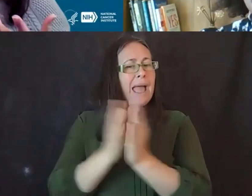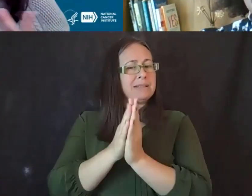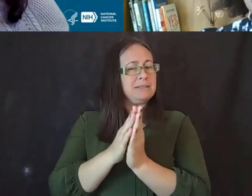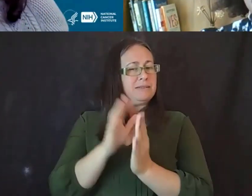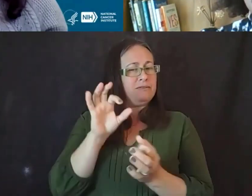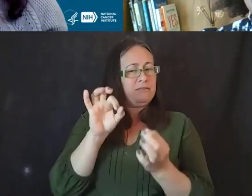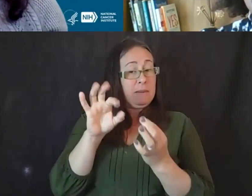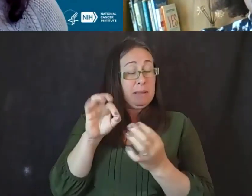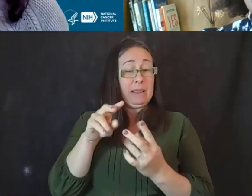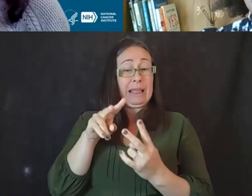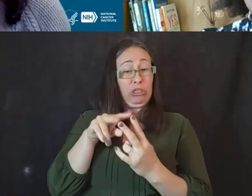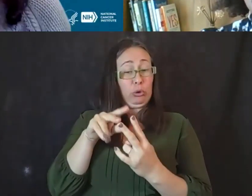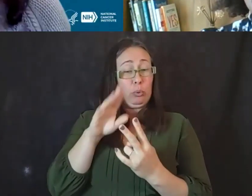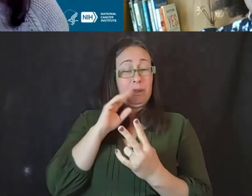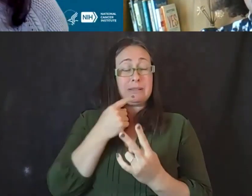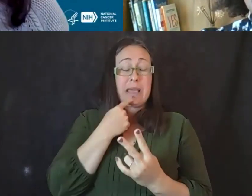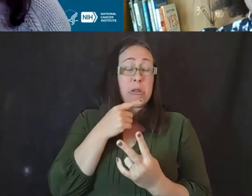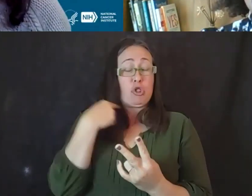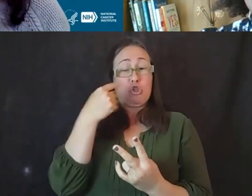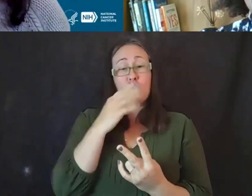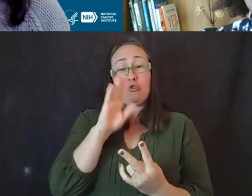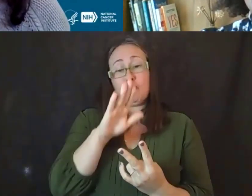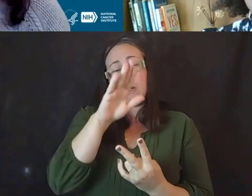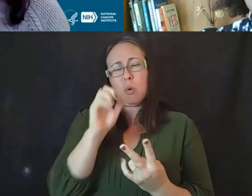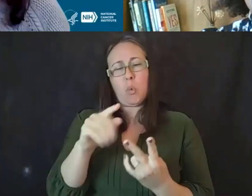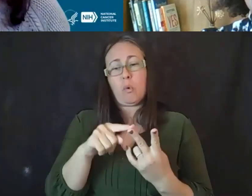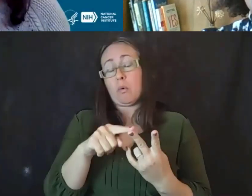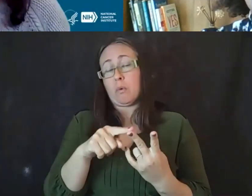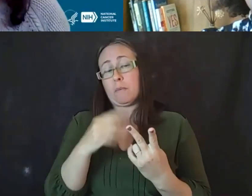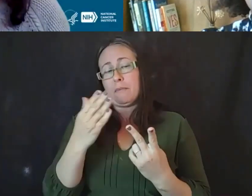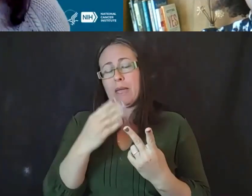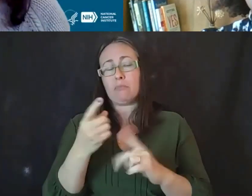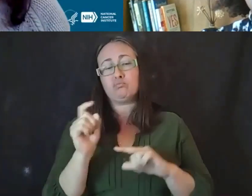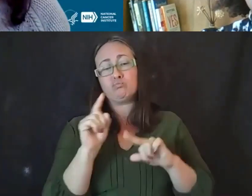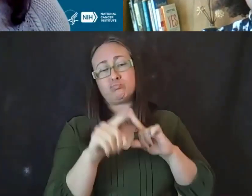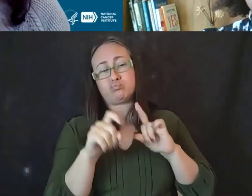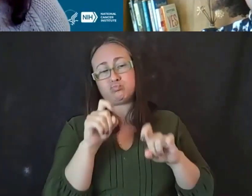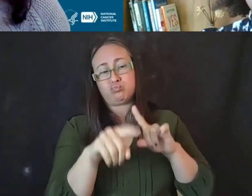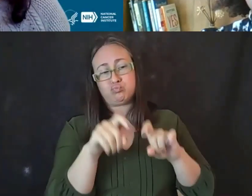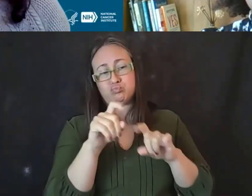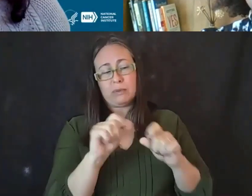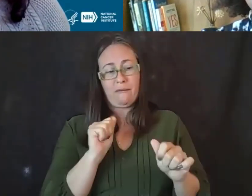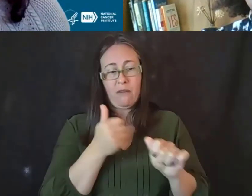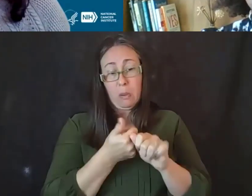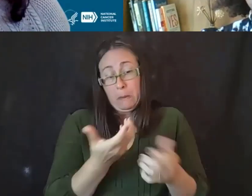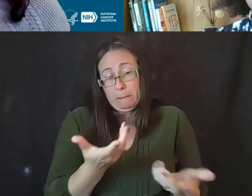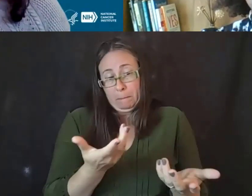is the best way to proceed with requesting those funds. Paula Goodwin: Okay, and,